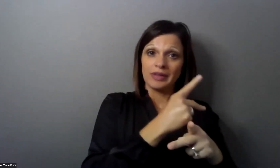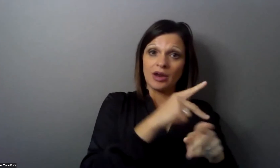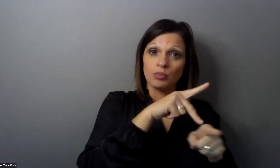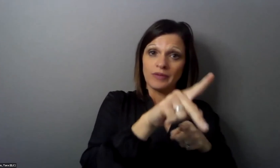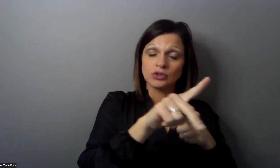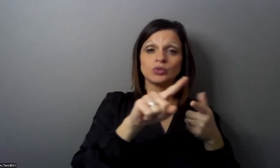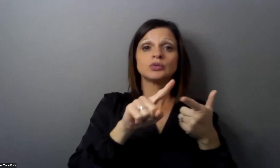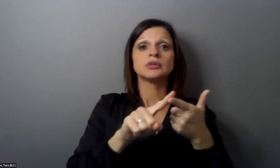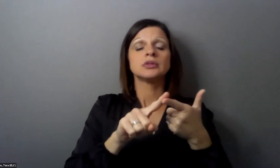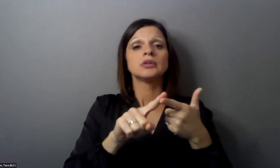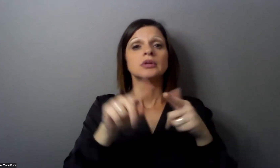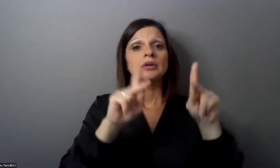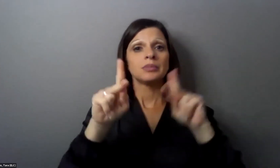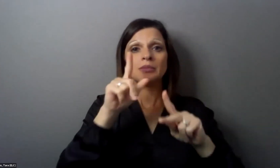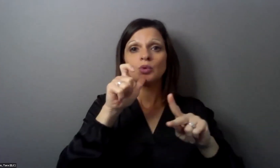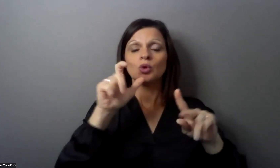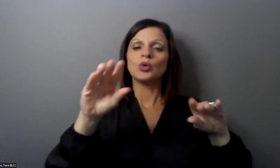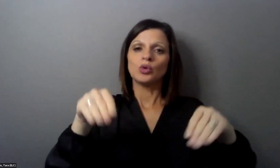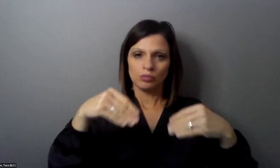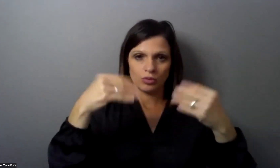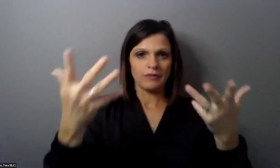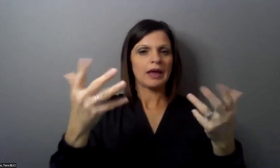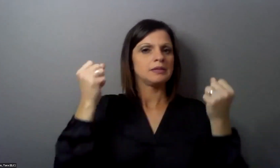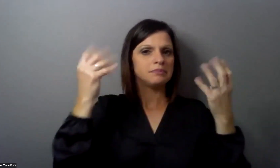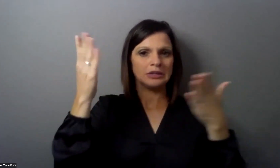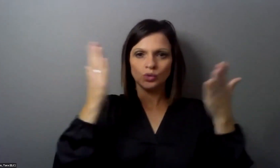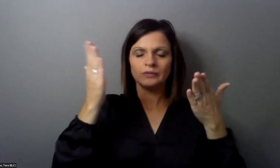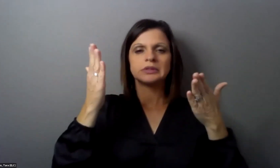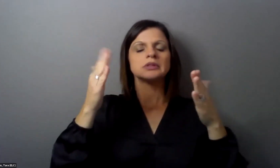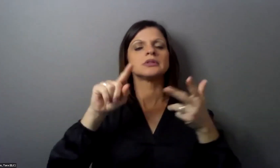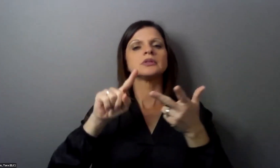for the healthcare or wraparound services and lastly